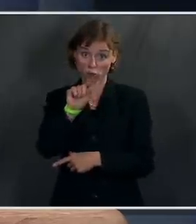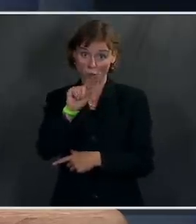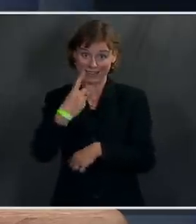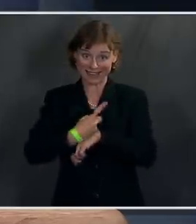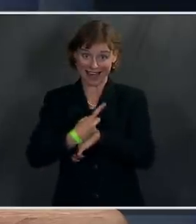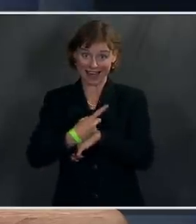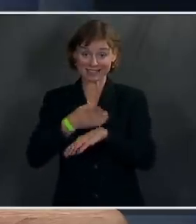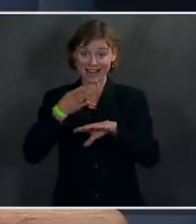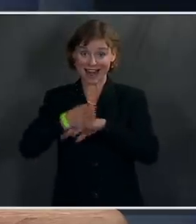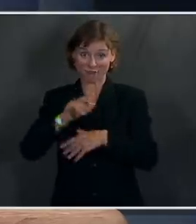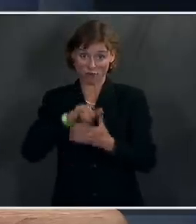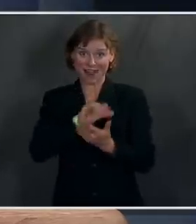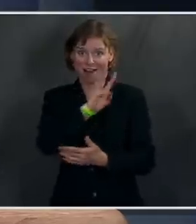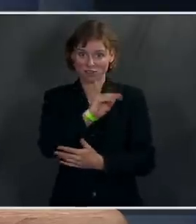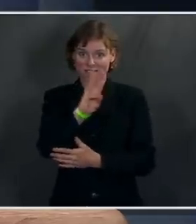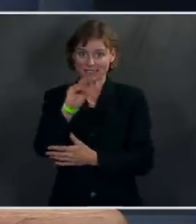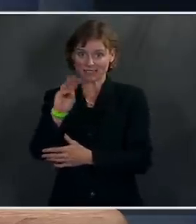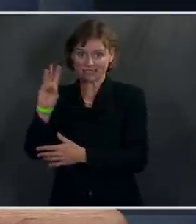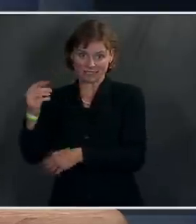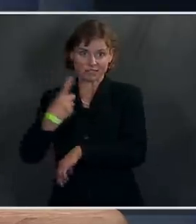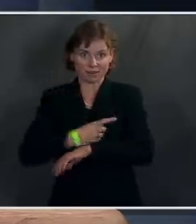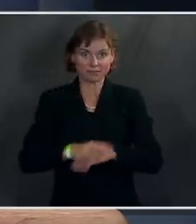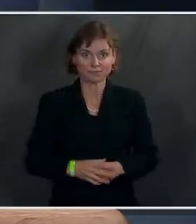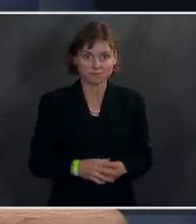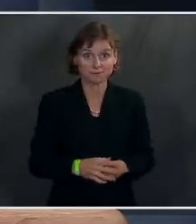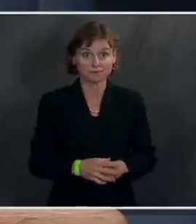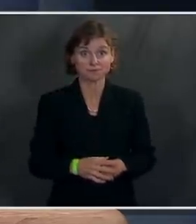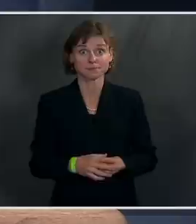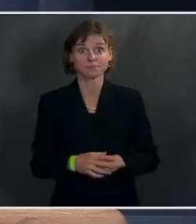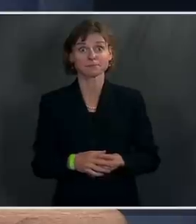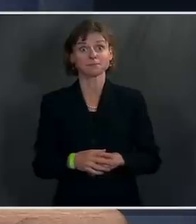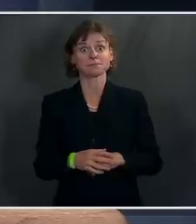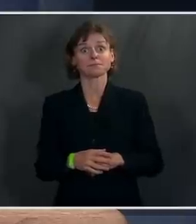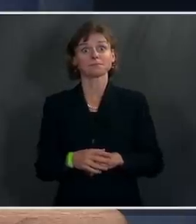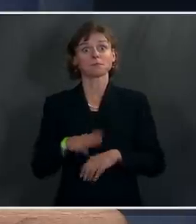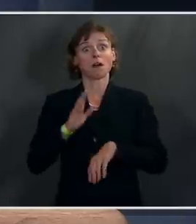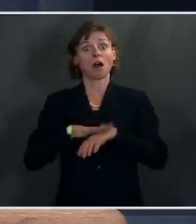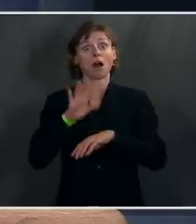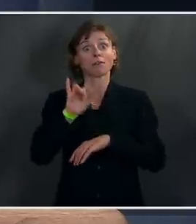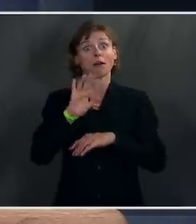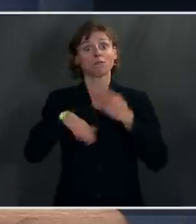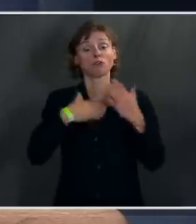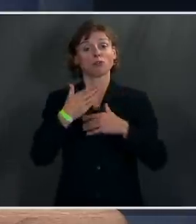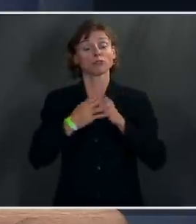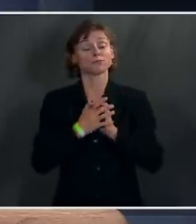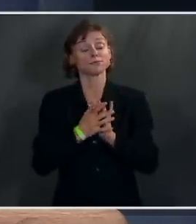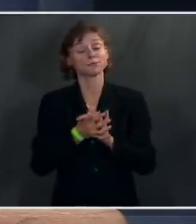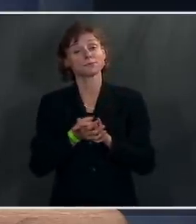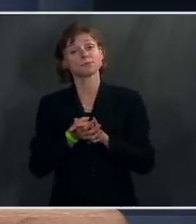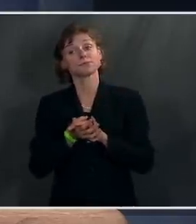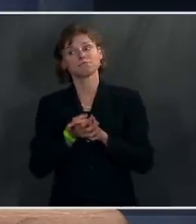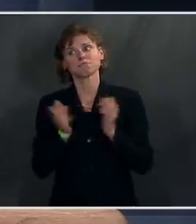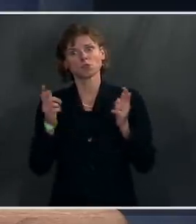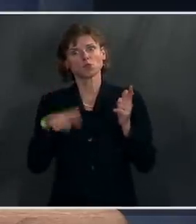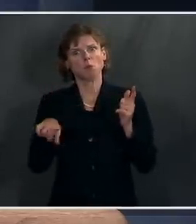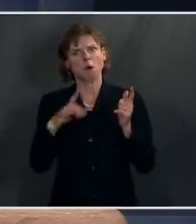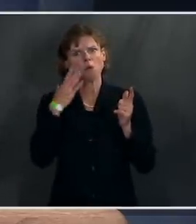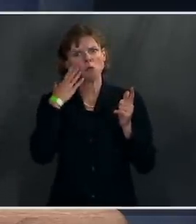thereafter on the progress being made, as I think you all know from covering this issue.